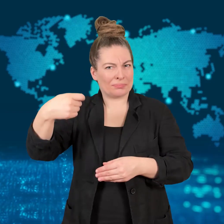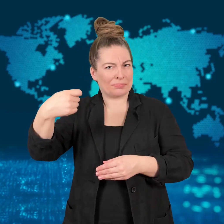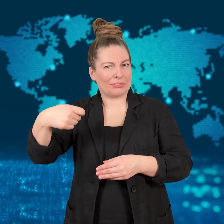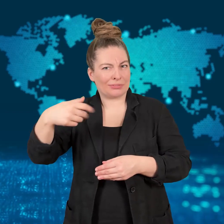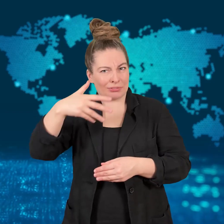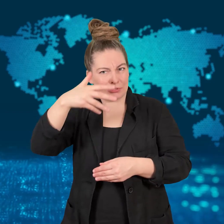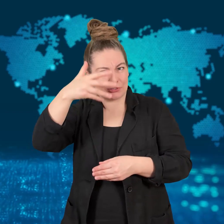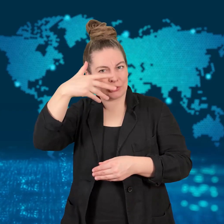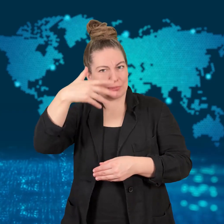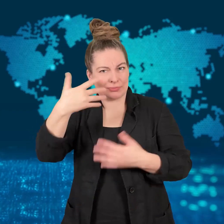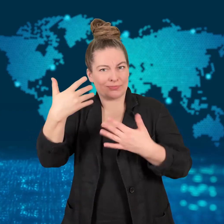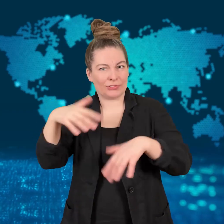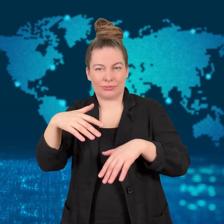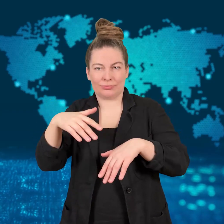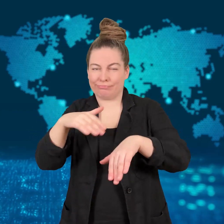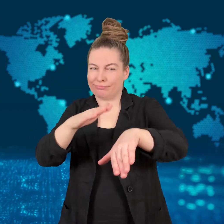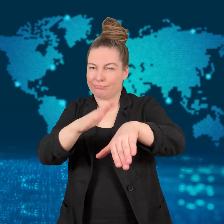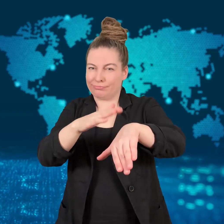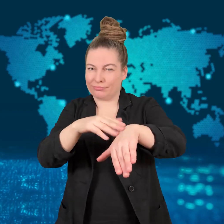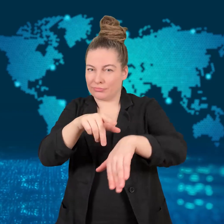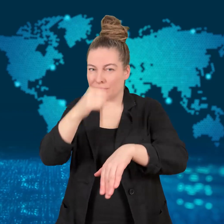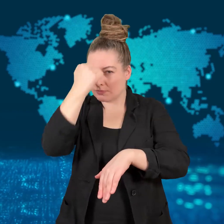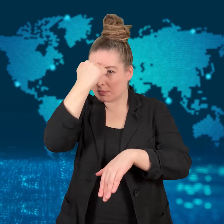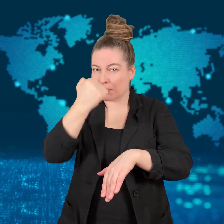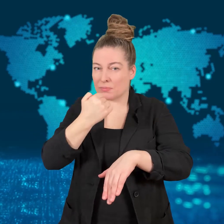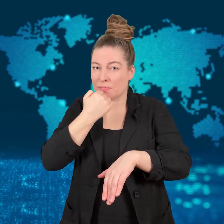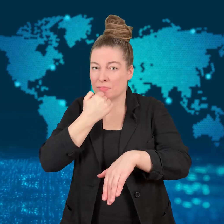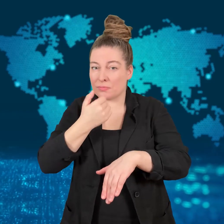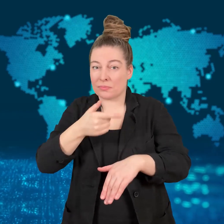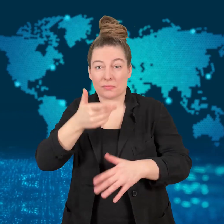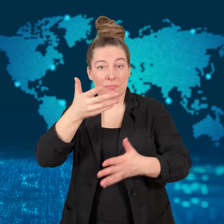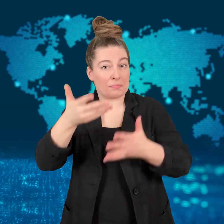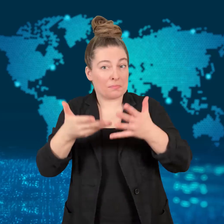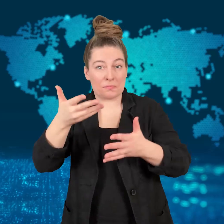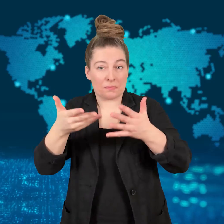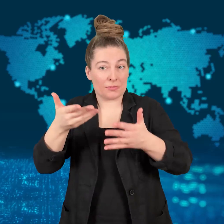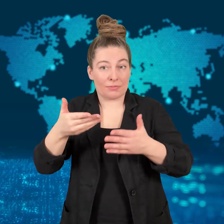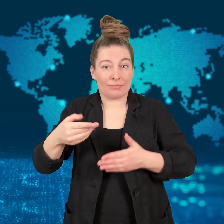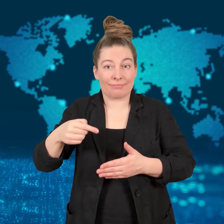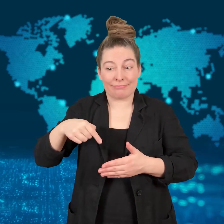Hamas, saying that if the hostages